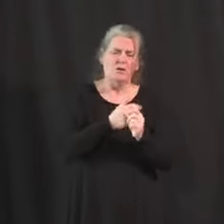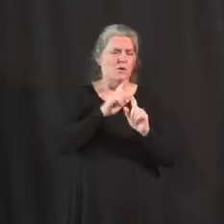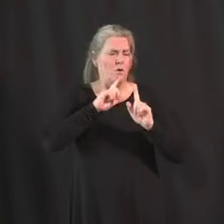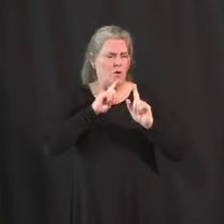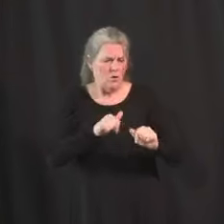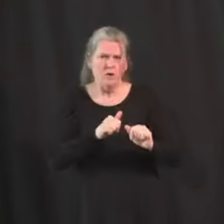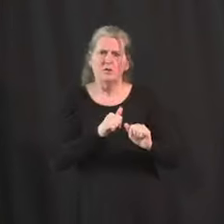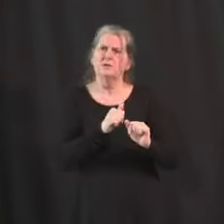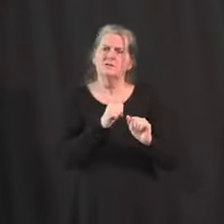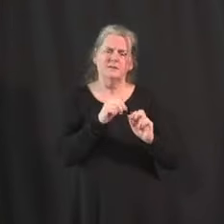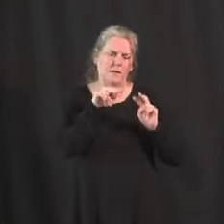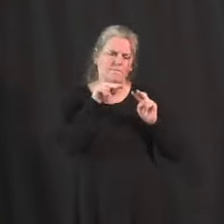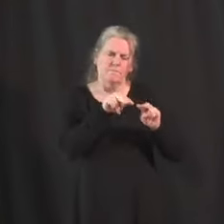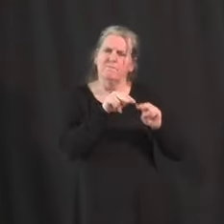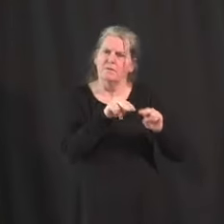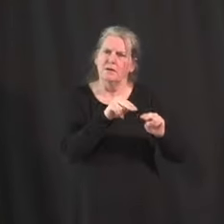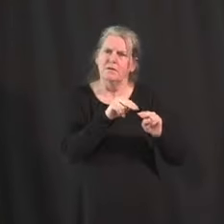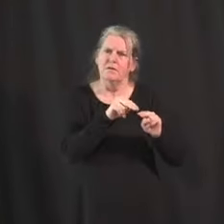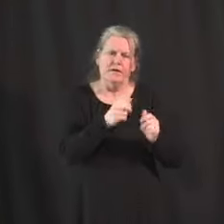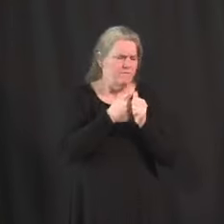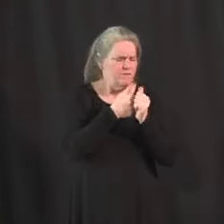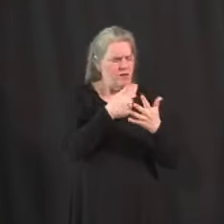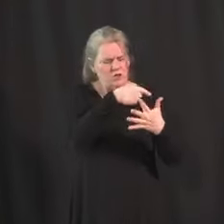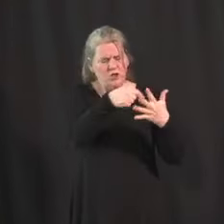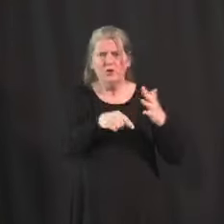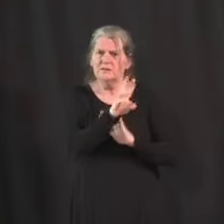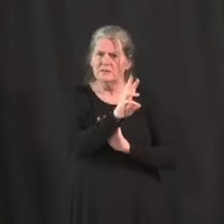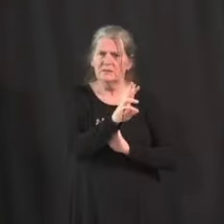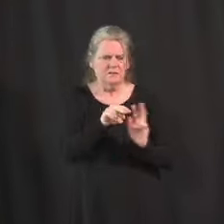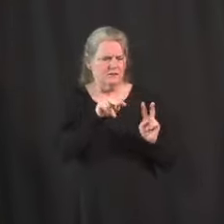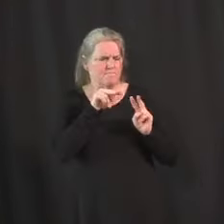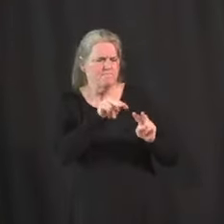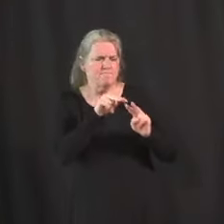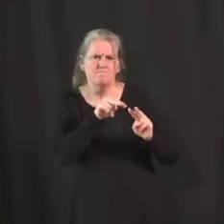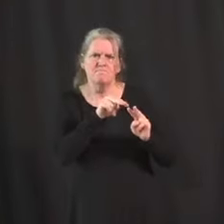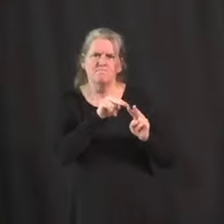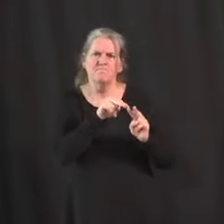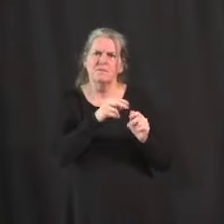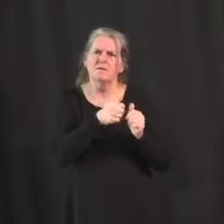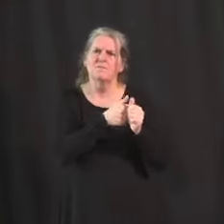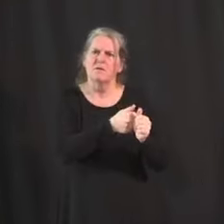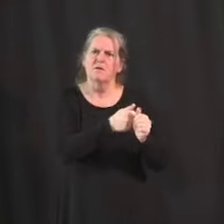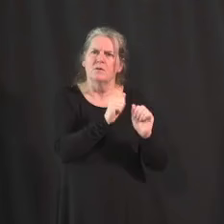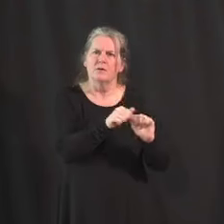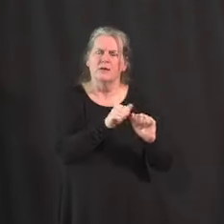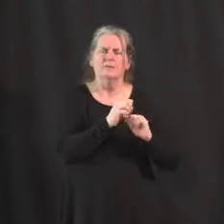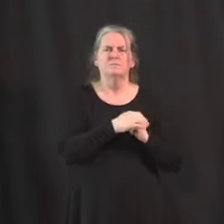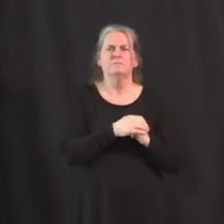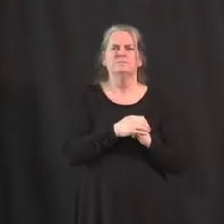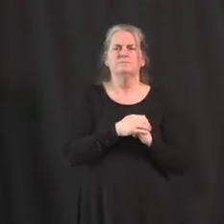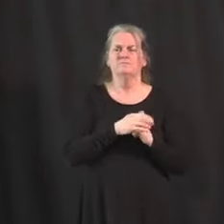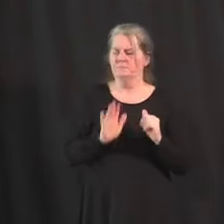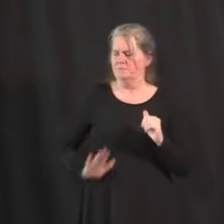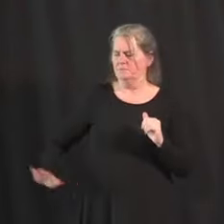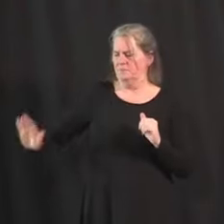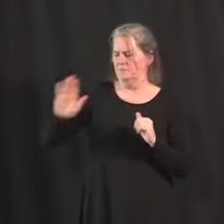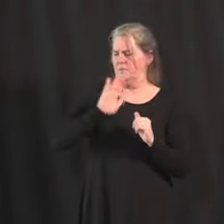ABILITY TO MANAGE. NATIONALLY, WE'RE SEEING HOW CANADA'S CURVE IS BEING BENT.